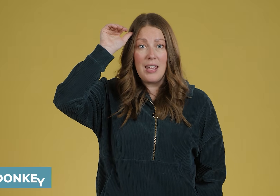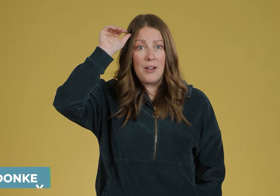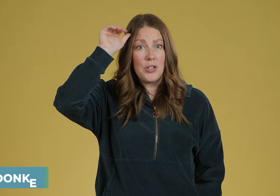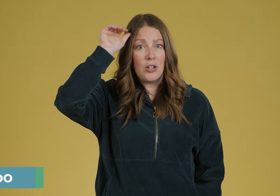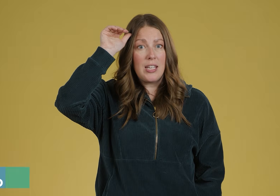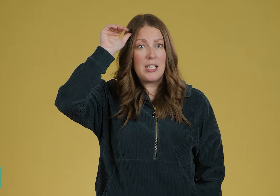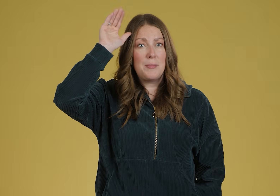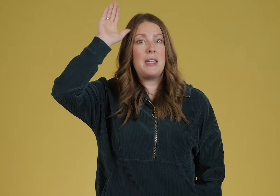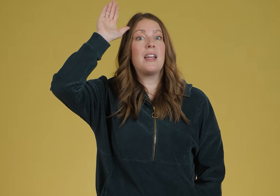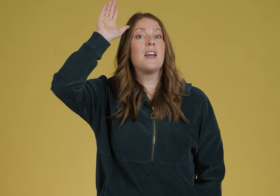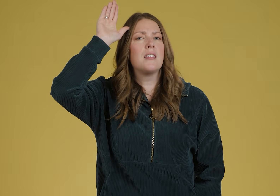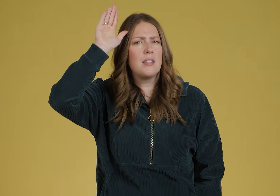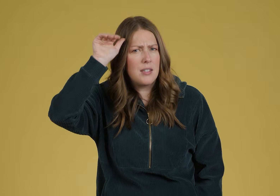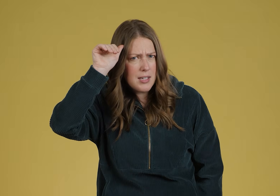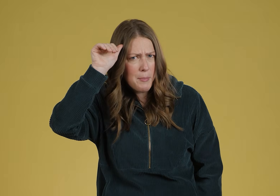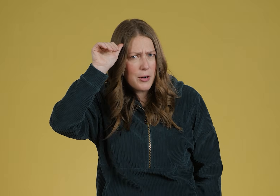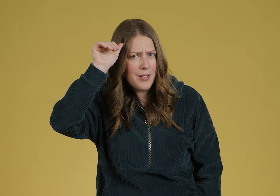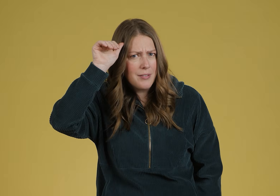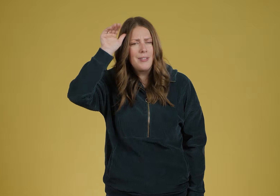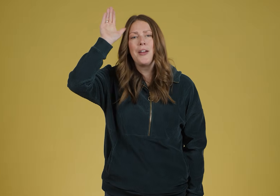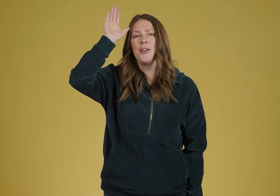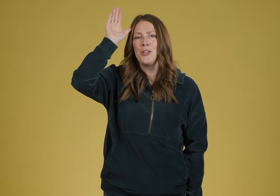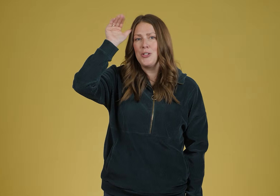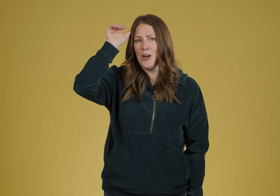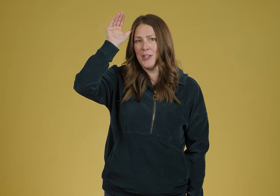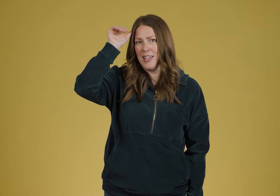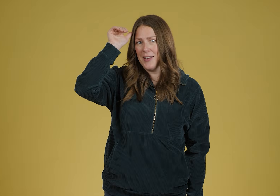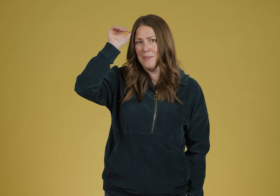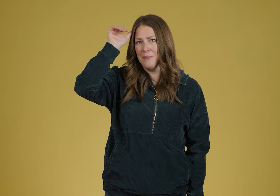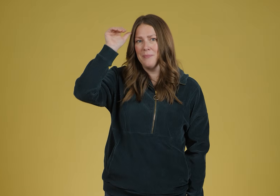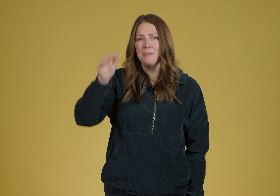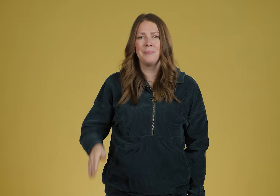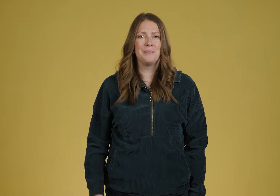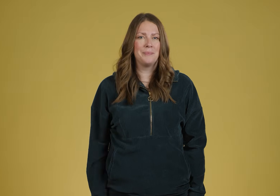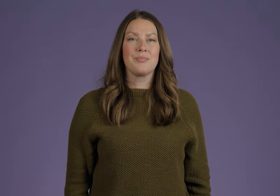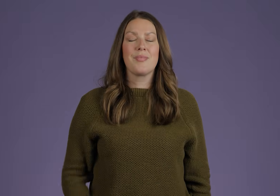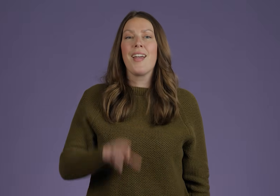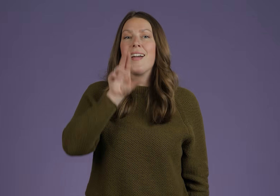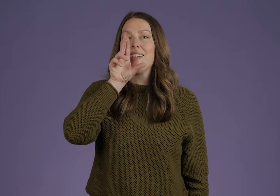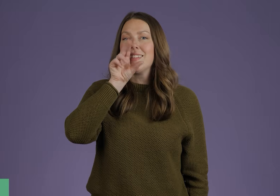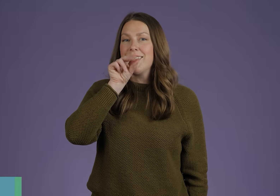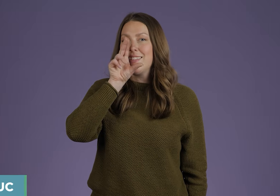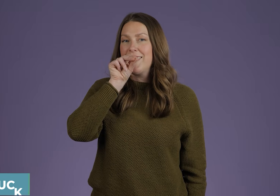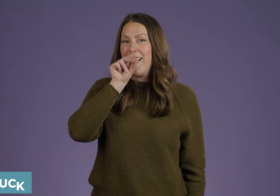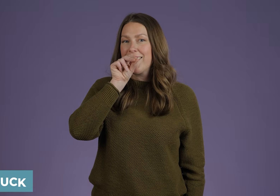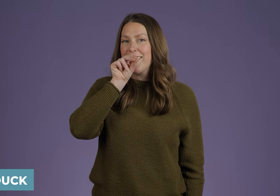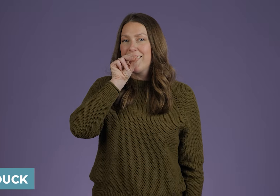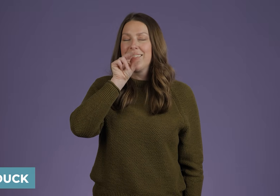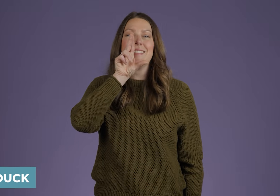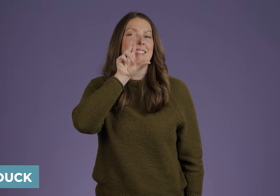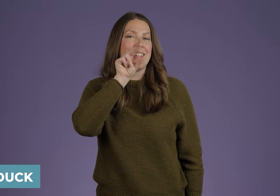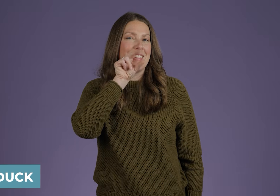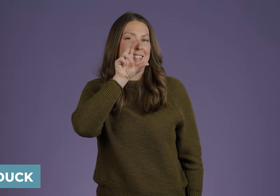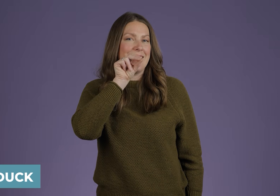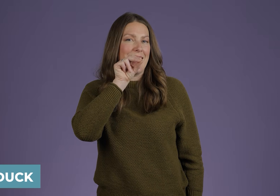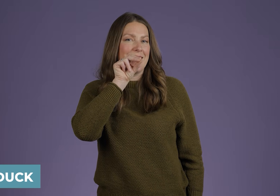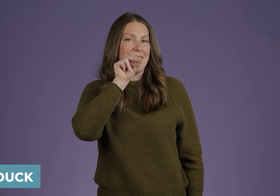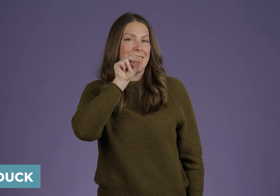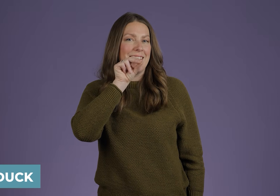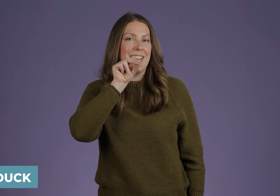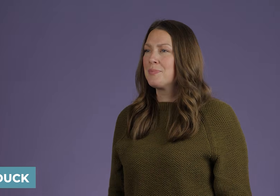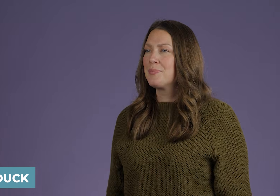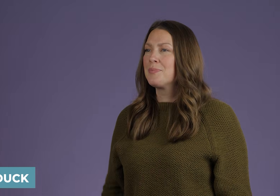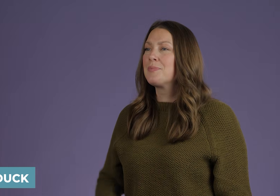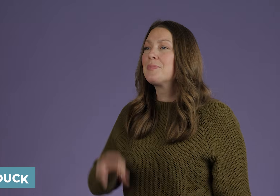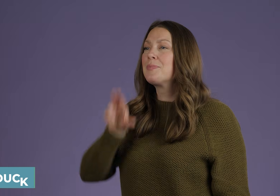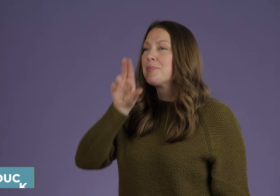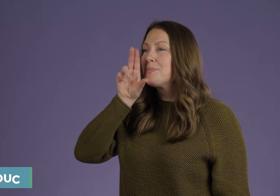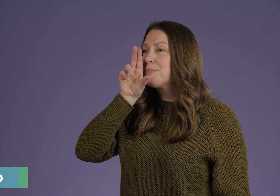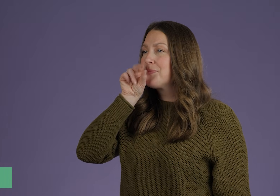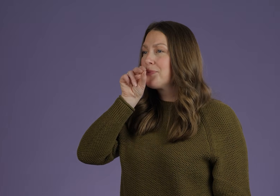Think of donkeys being stubborn. Donkey.